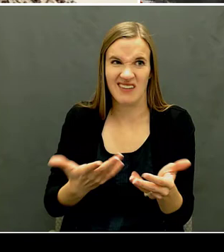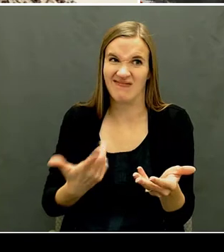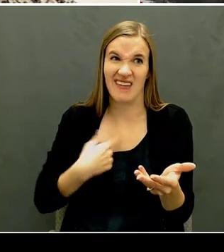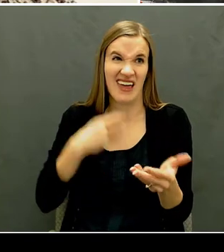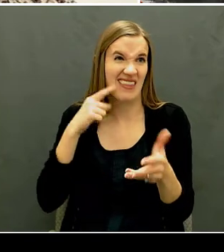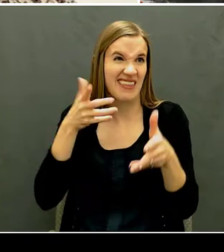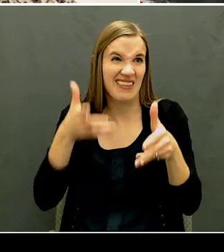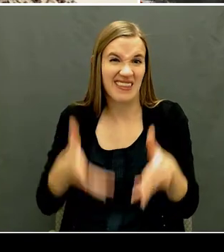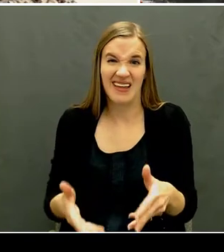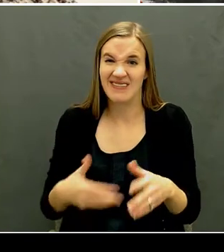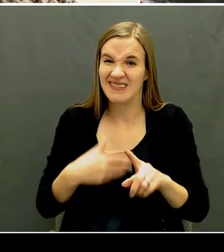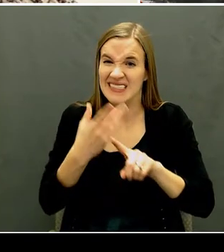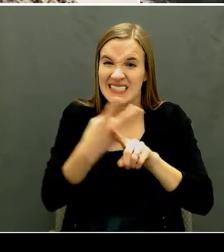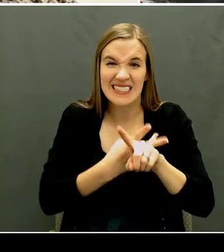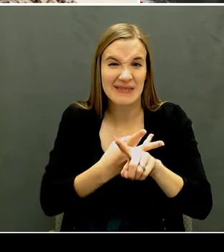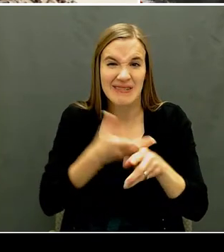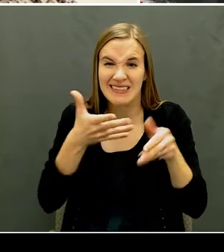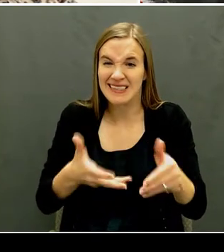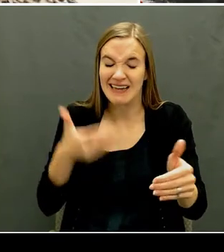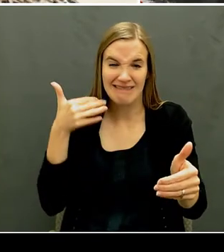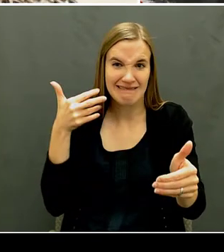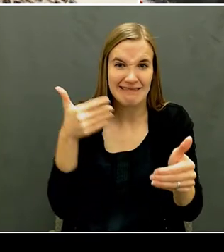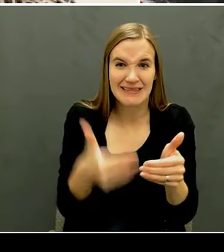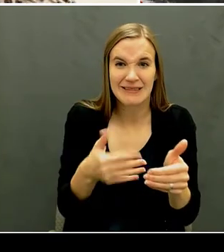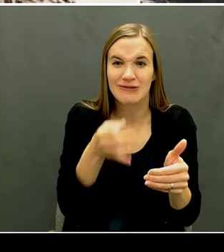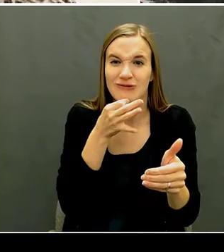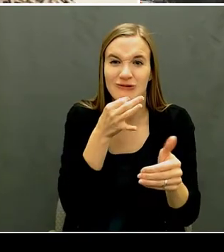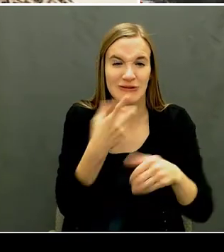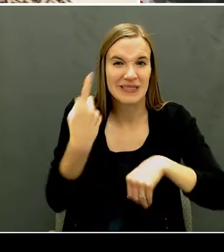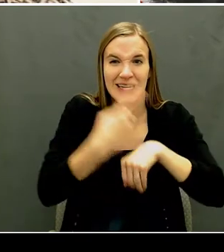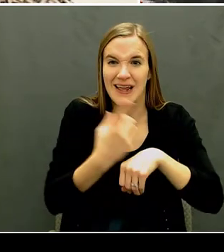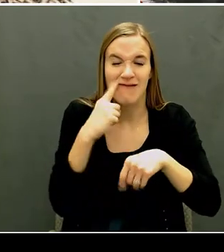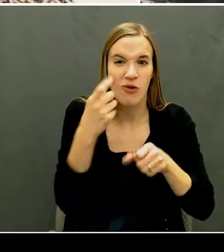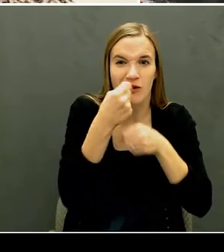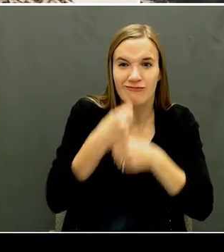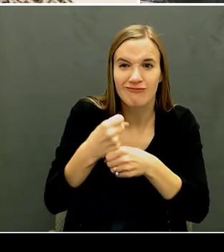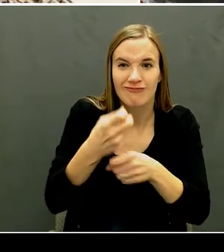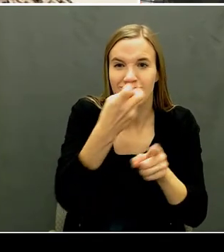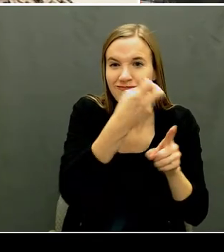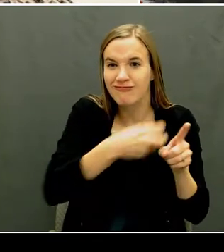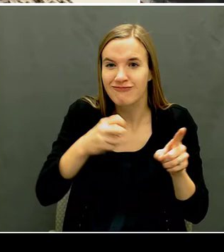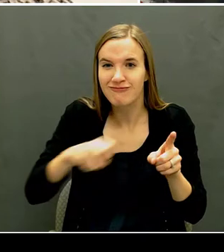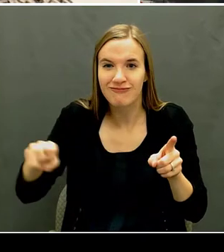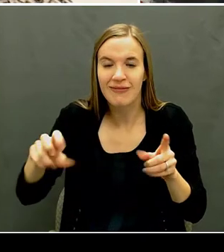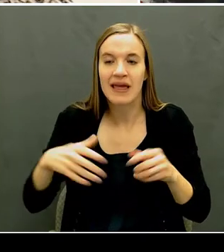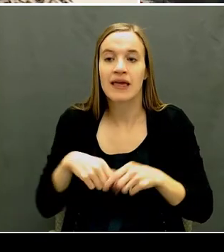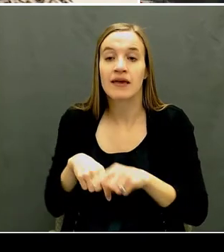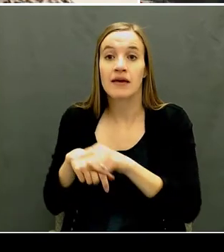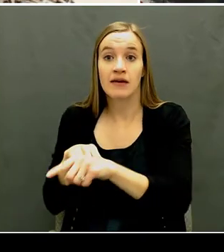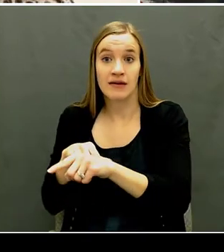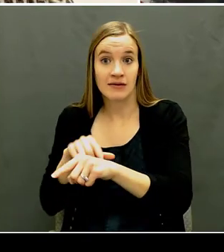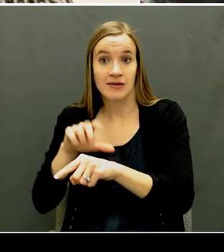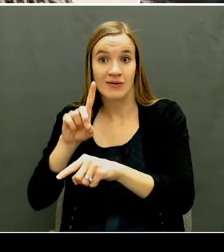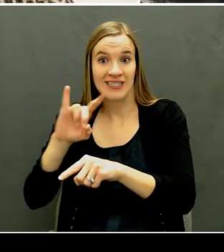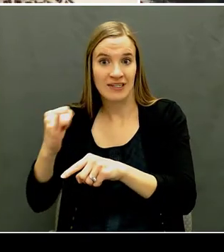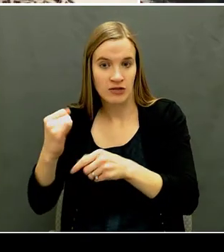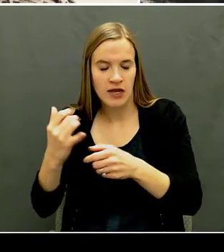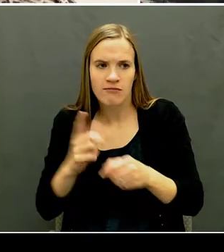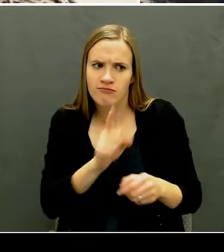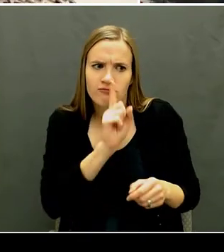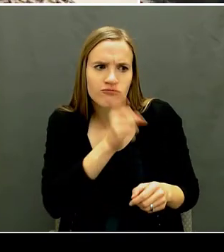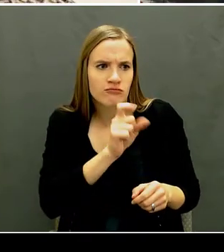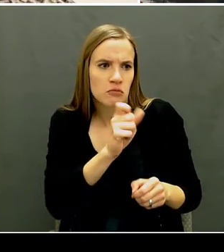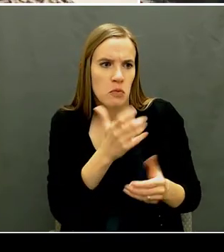probably six or more months before. We contracted him and he put together his team, and some at that